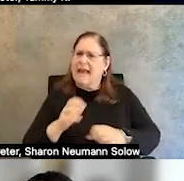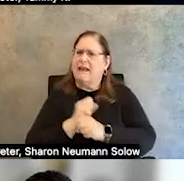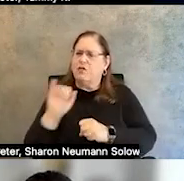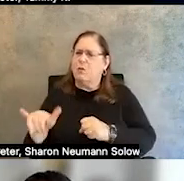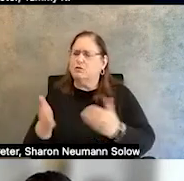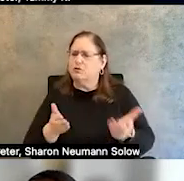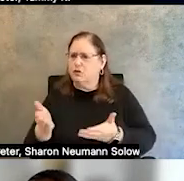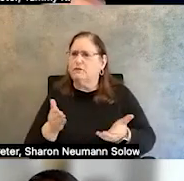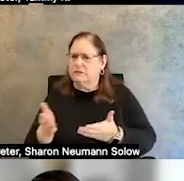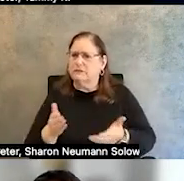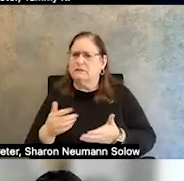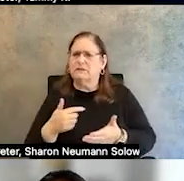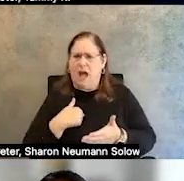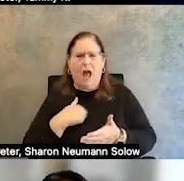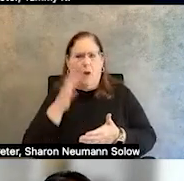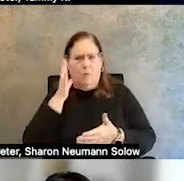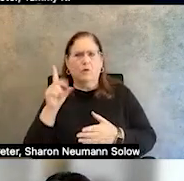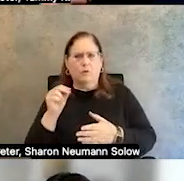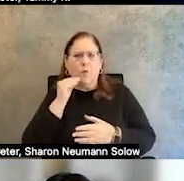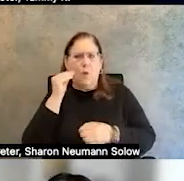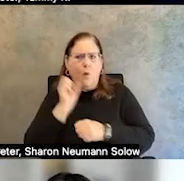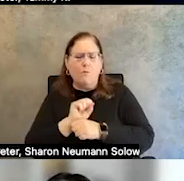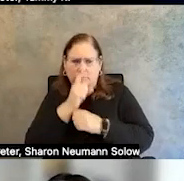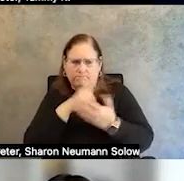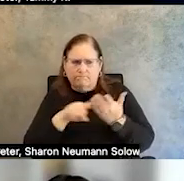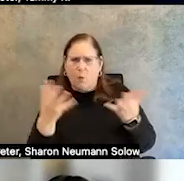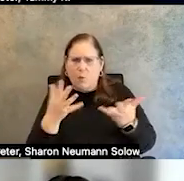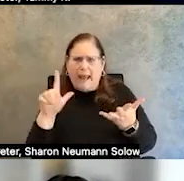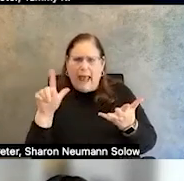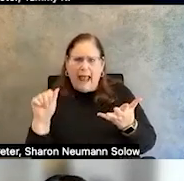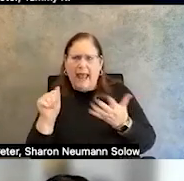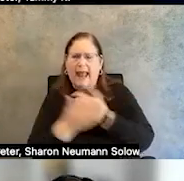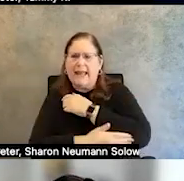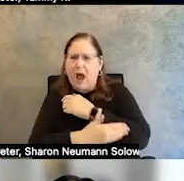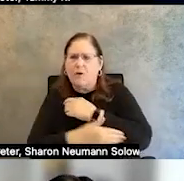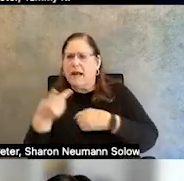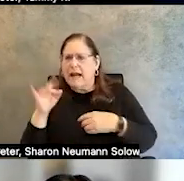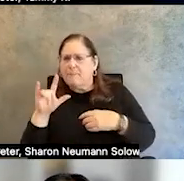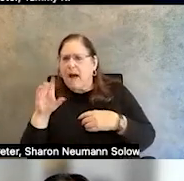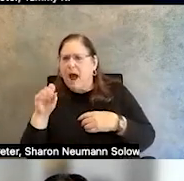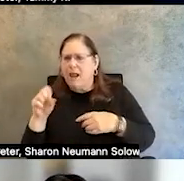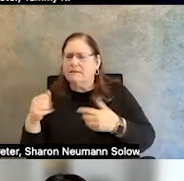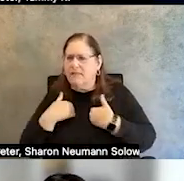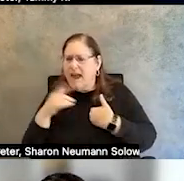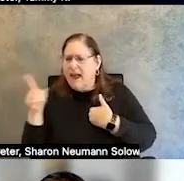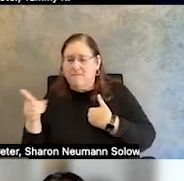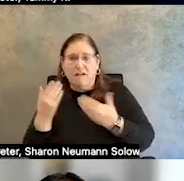and I will do the homework of looking at what LA County, of what pilots they may have had, and it's possible your client should've been